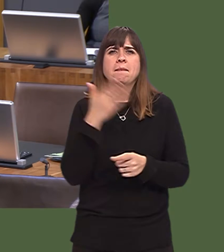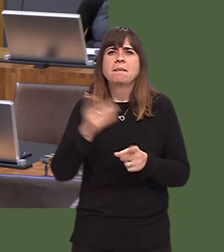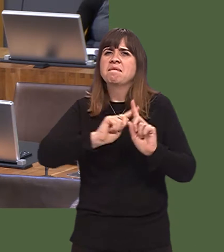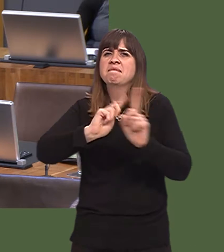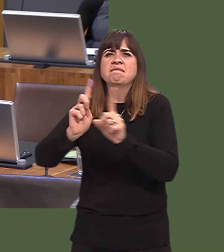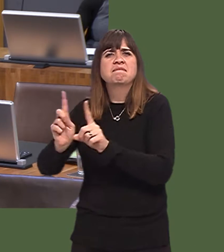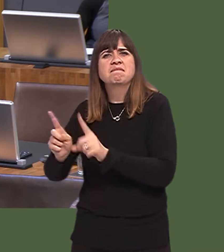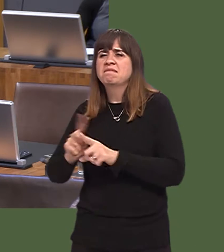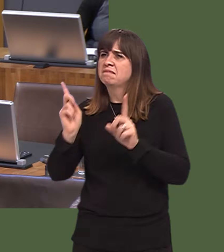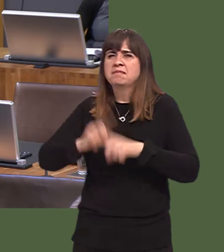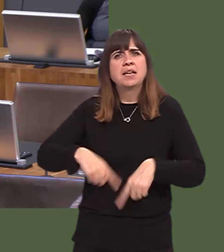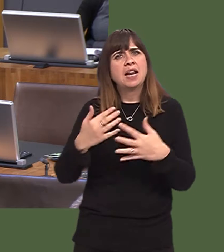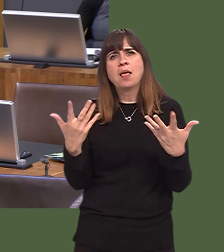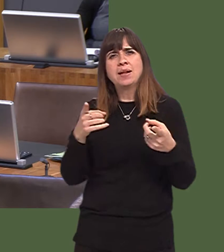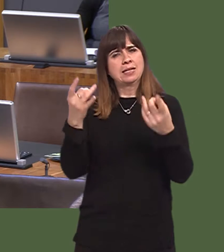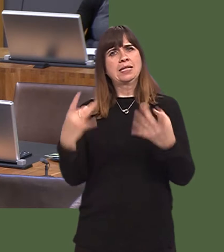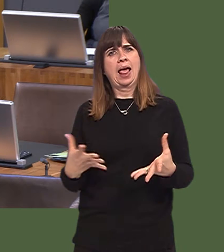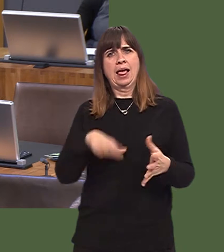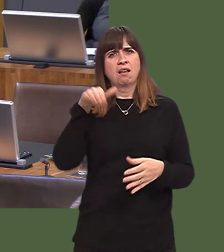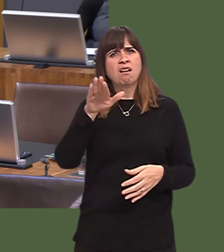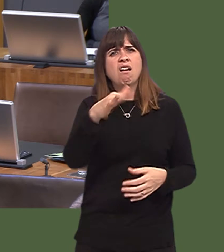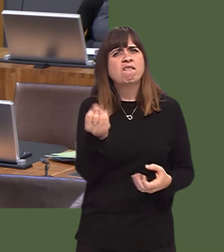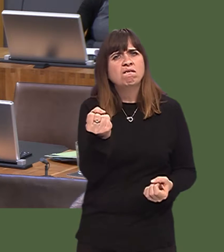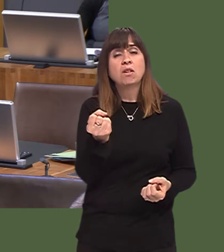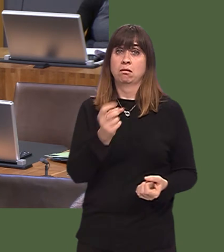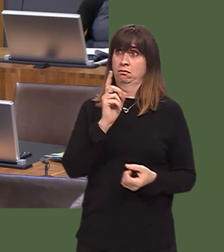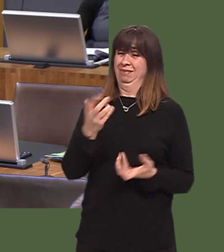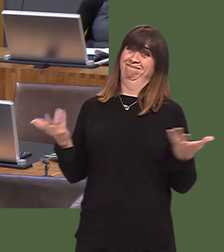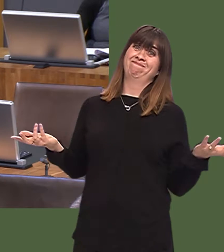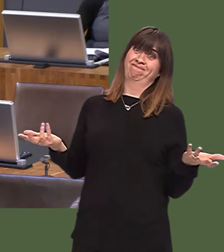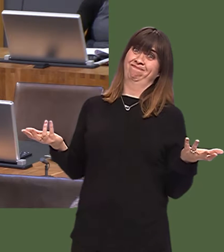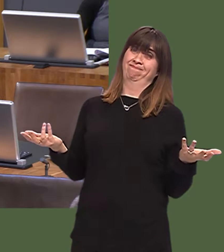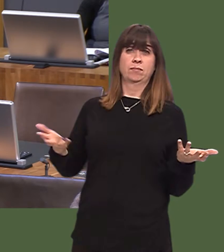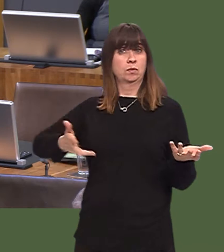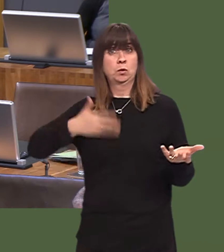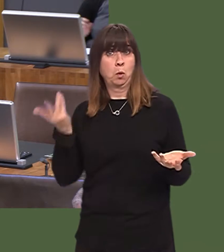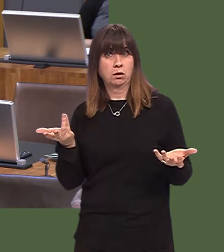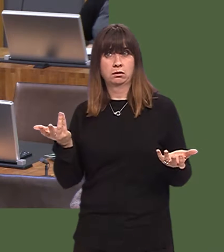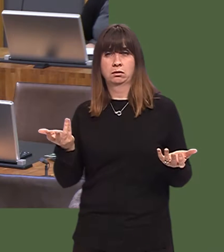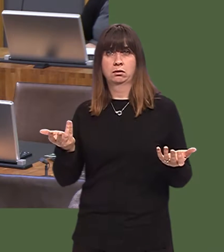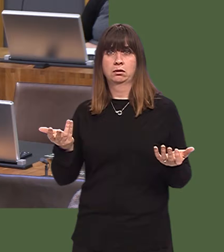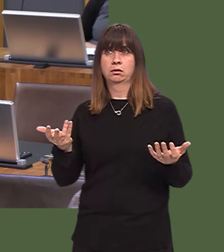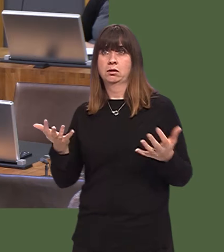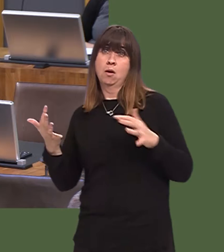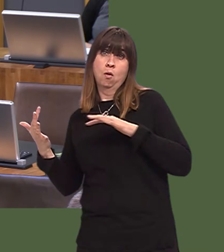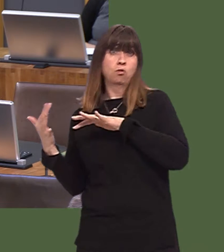seeing during the course of that day. But the point is, the last thing we want to do is to funnel more and more people towards GPs.